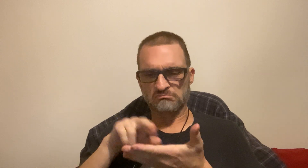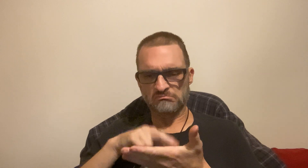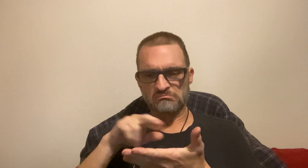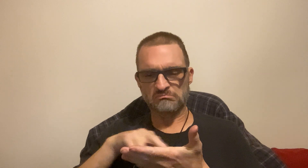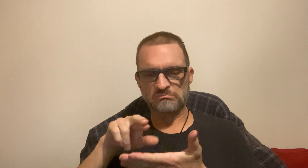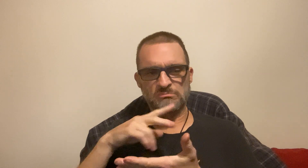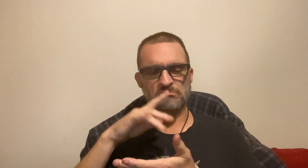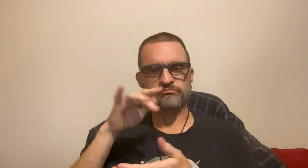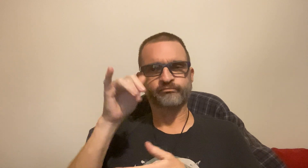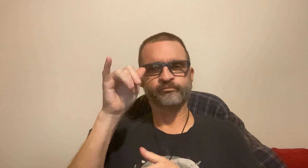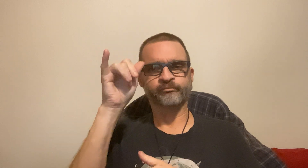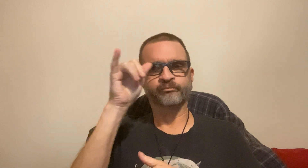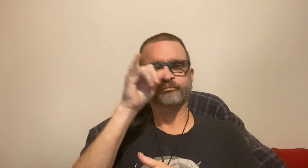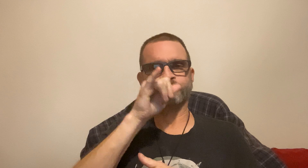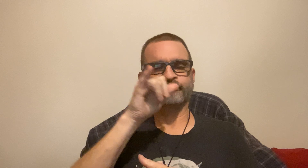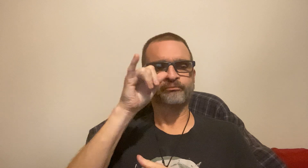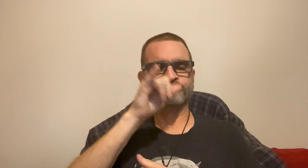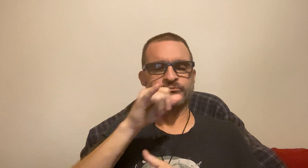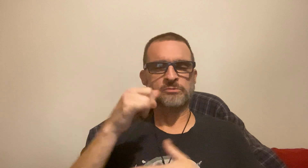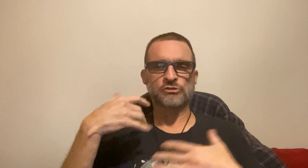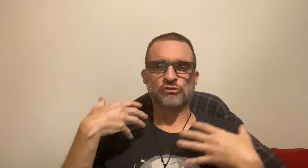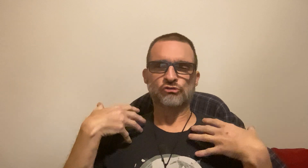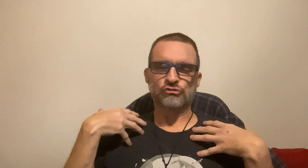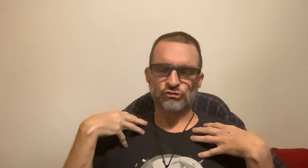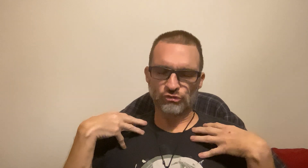My daughter did a research on it. *wow*